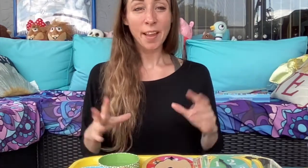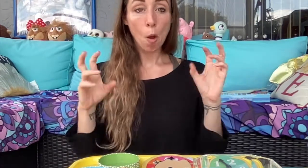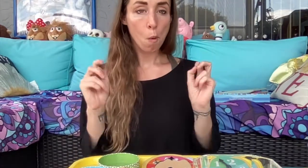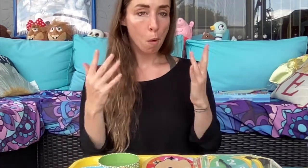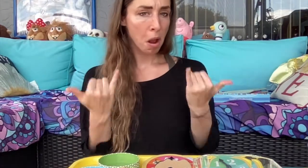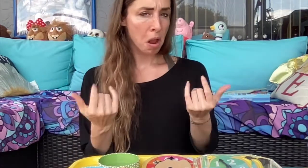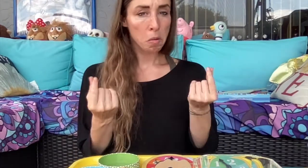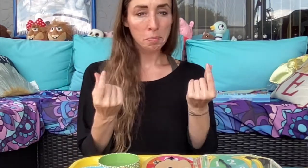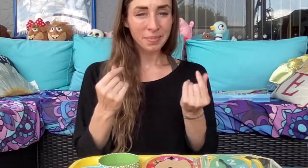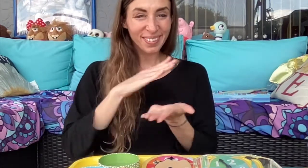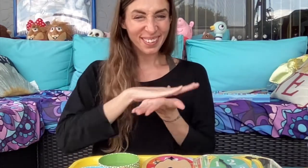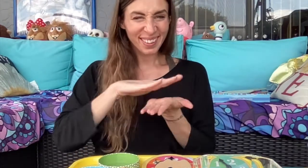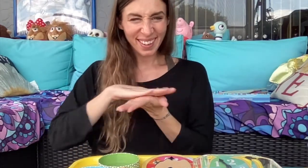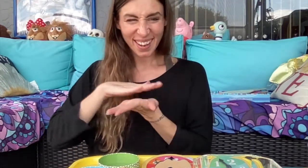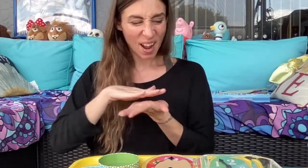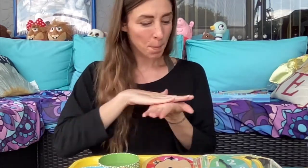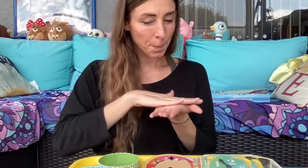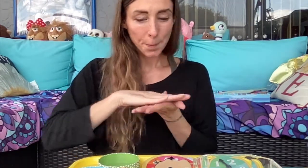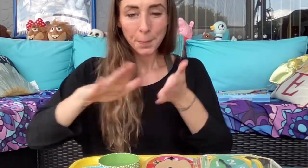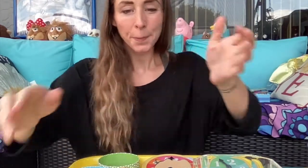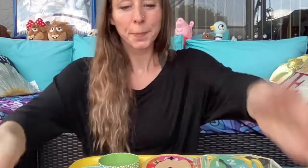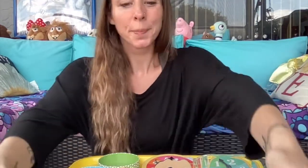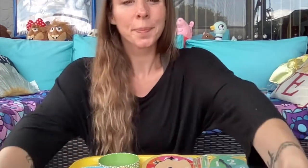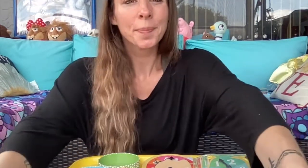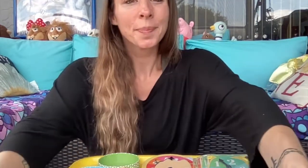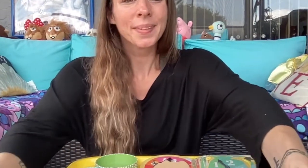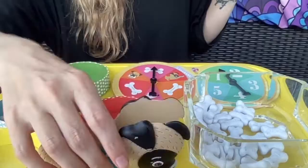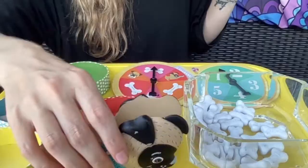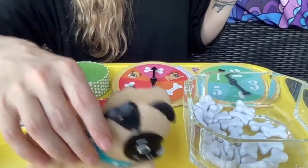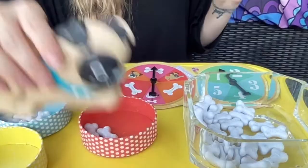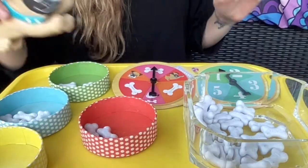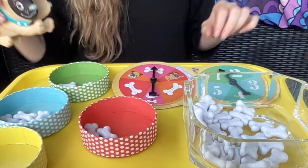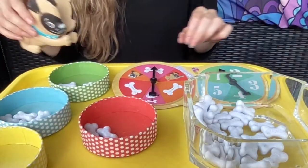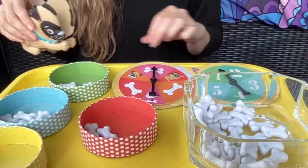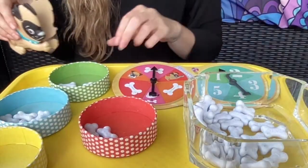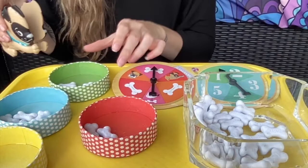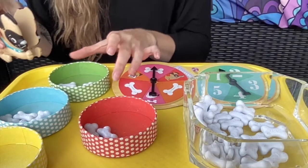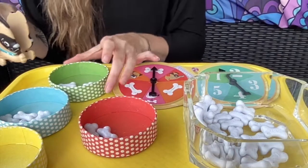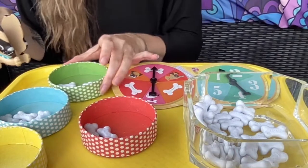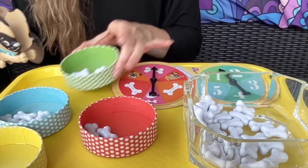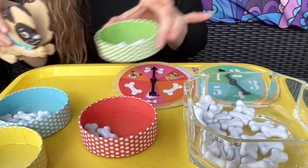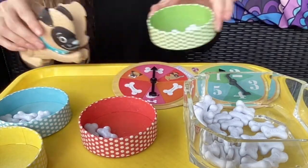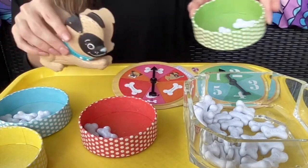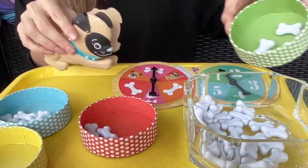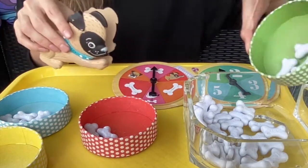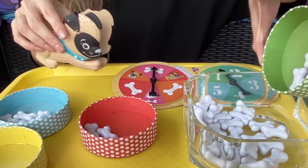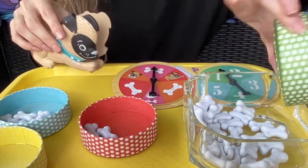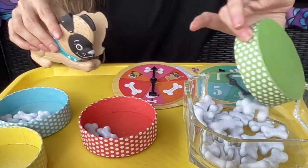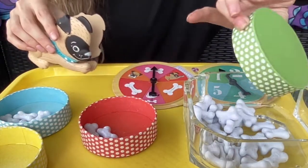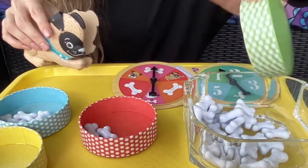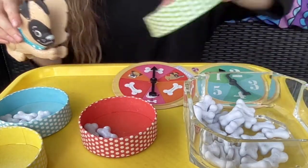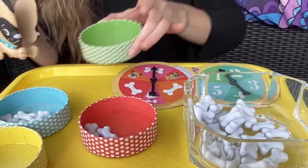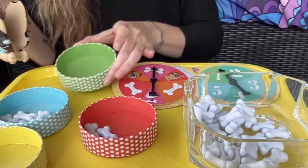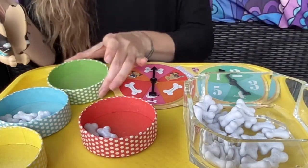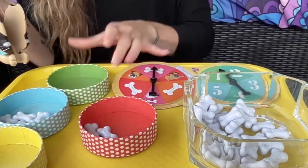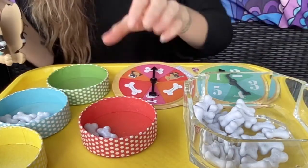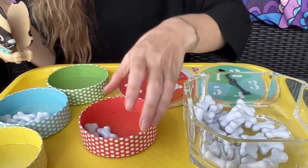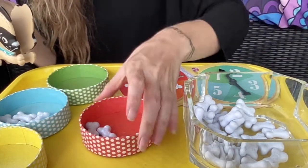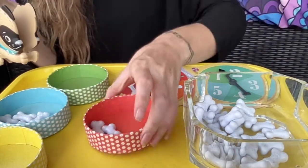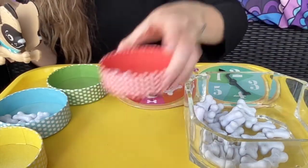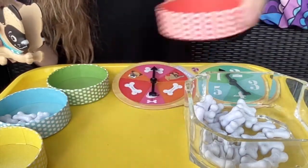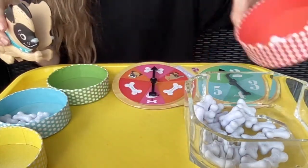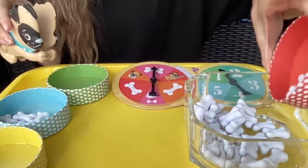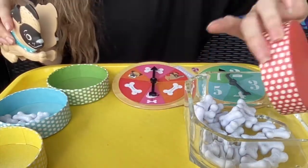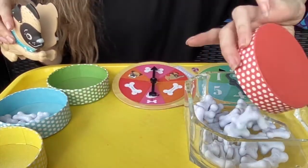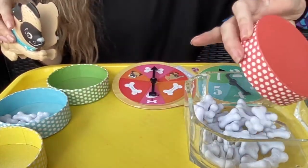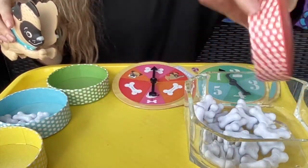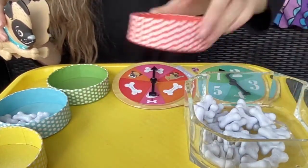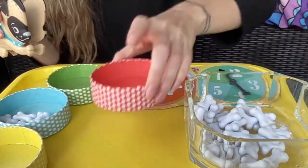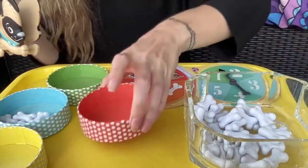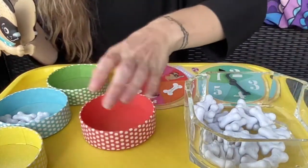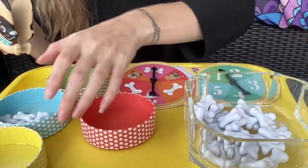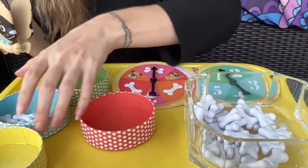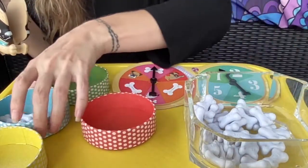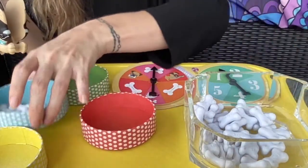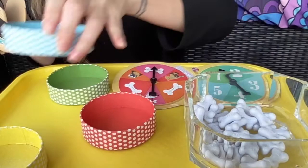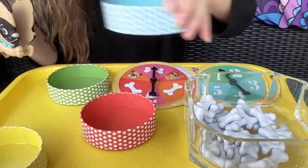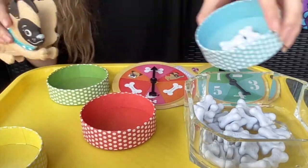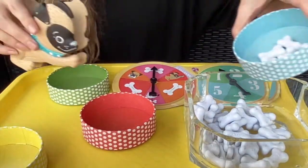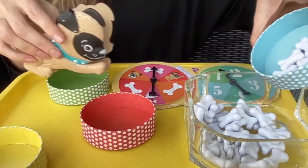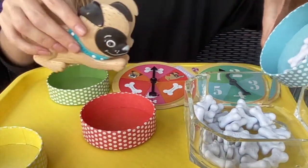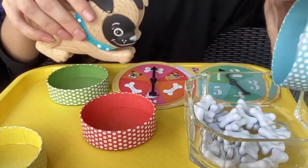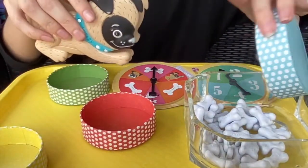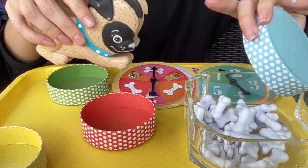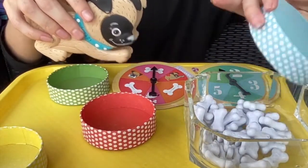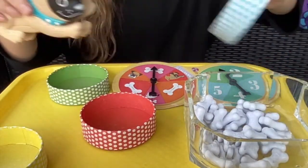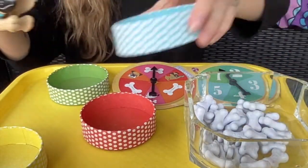Okay now we can clean them up.